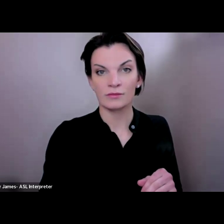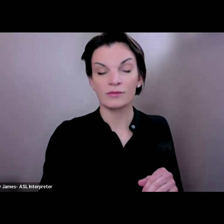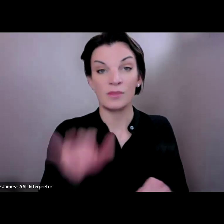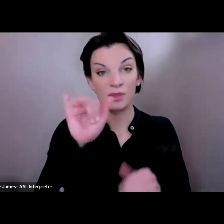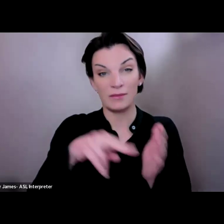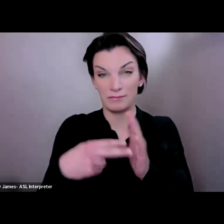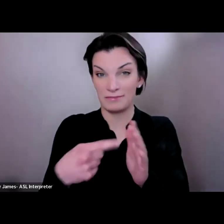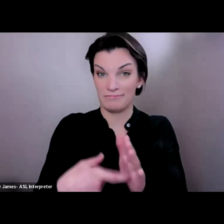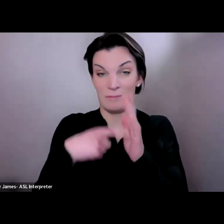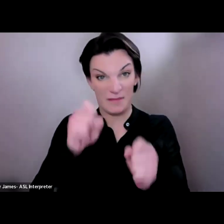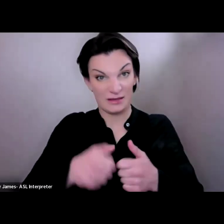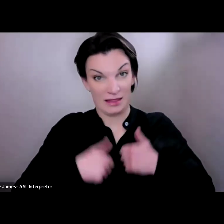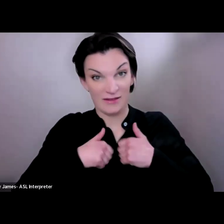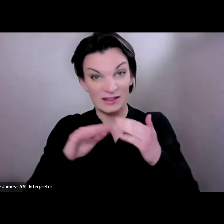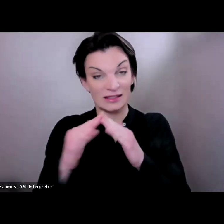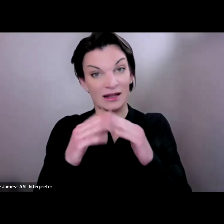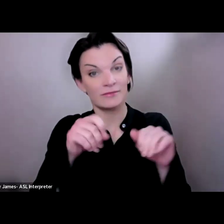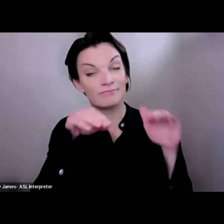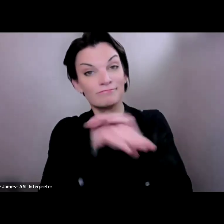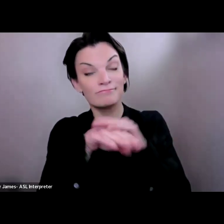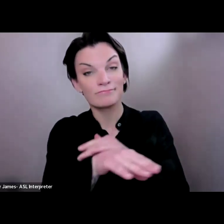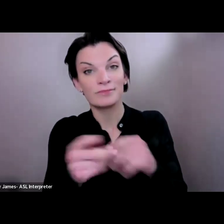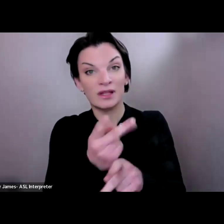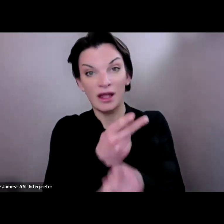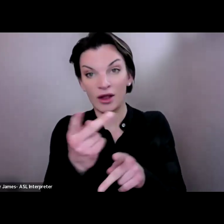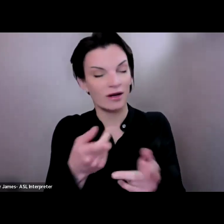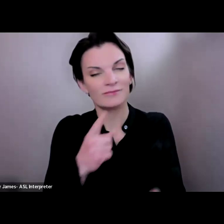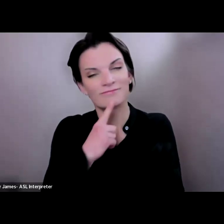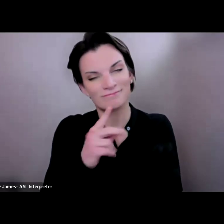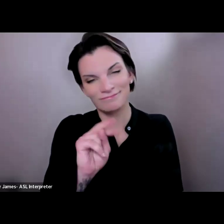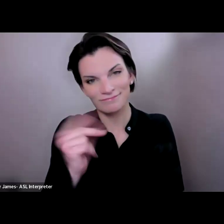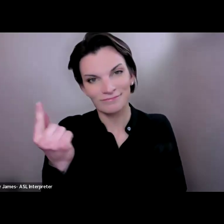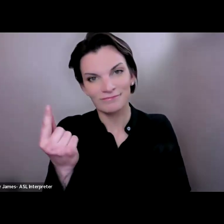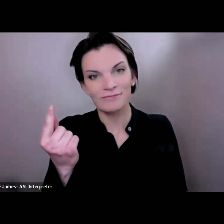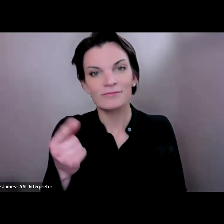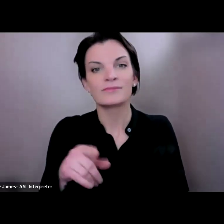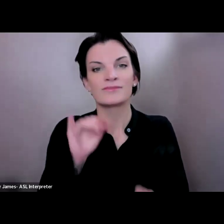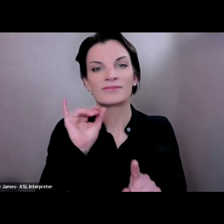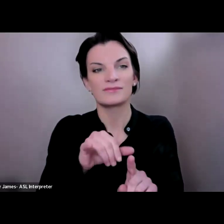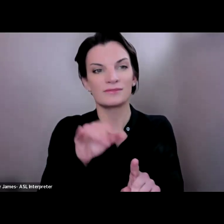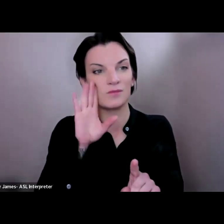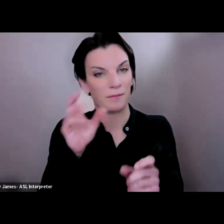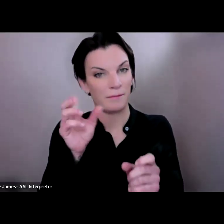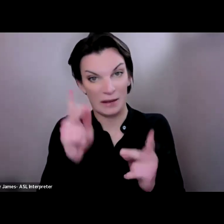do know that a lot of people live very far away from the kind of places that have the full range